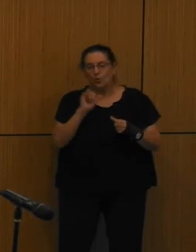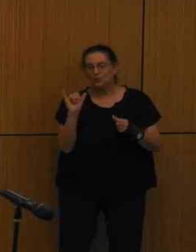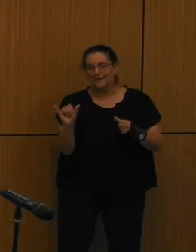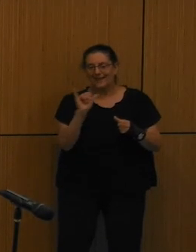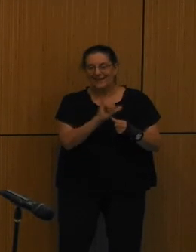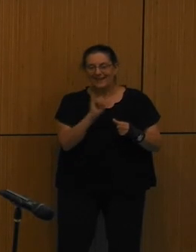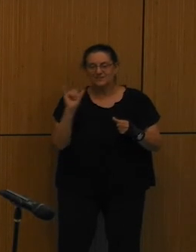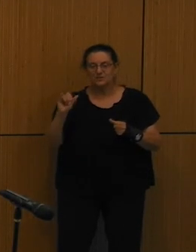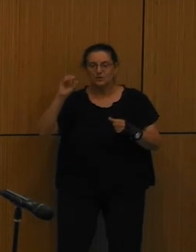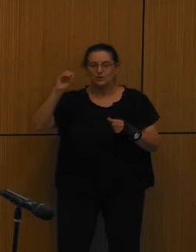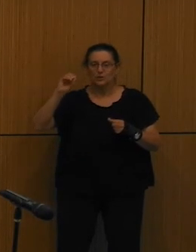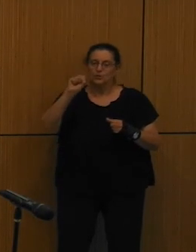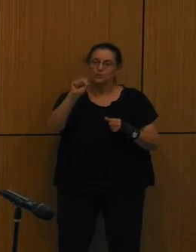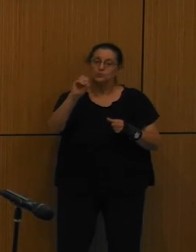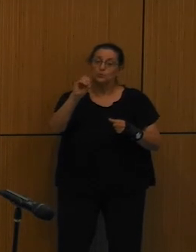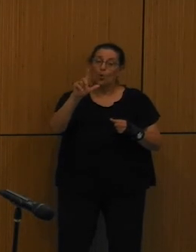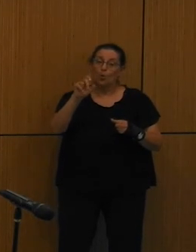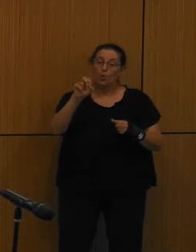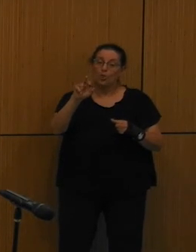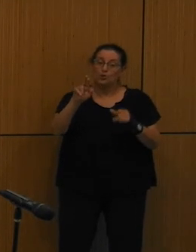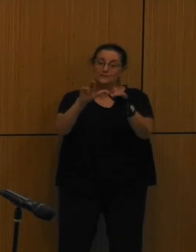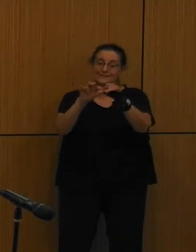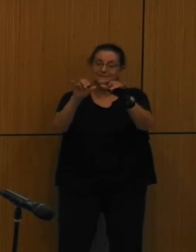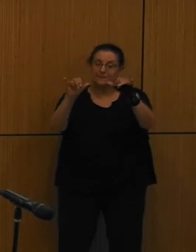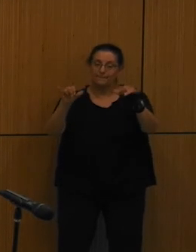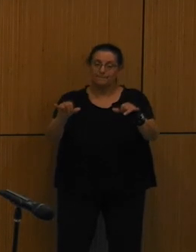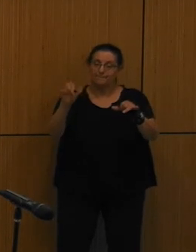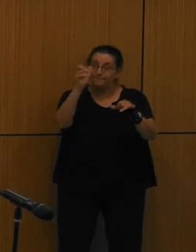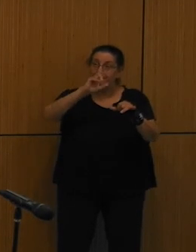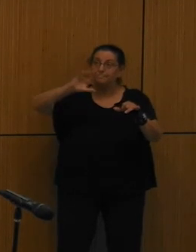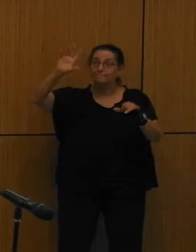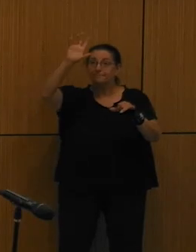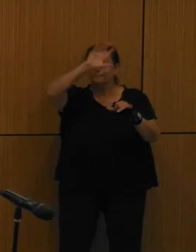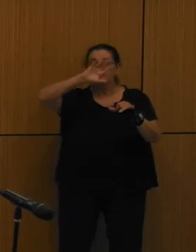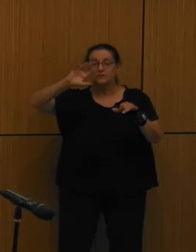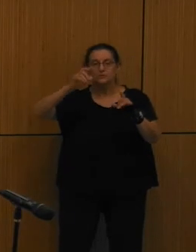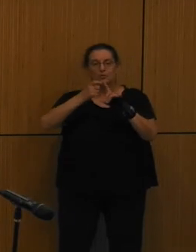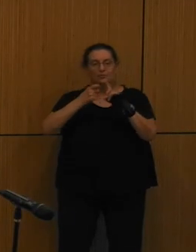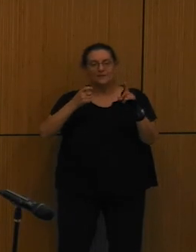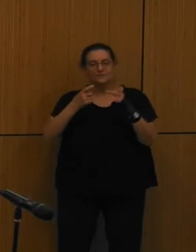So these are these are samples of rock from the origin of the solar system.